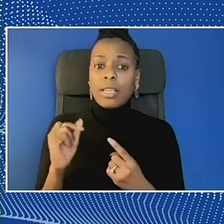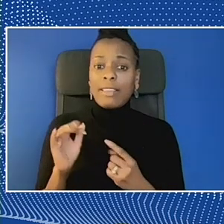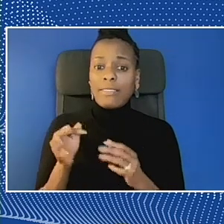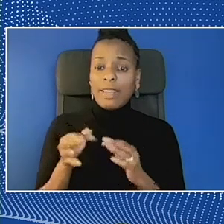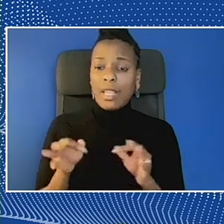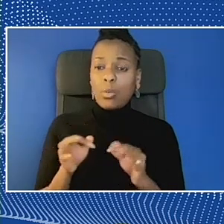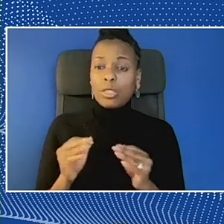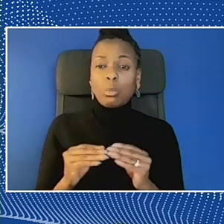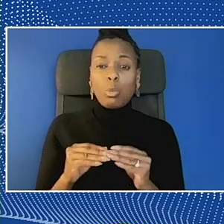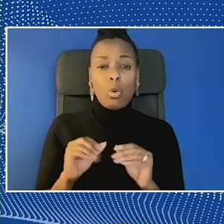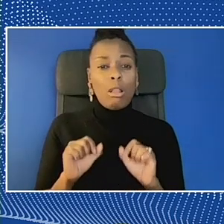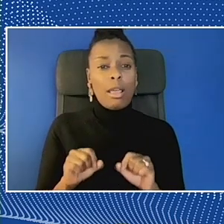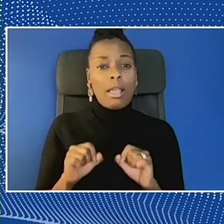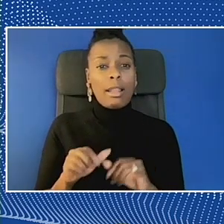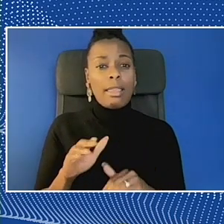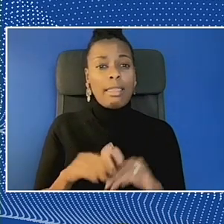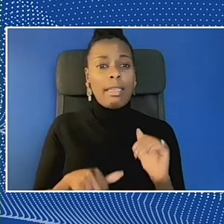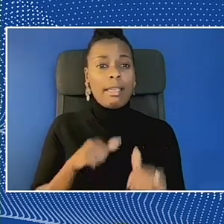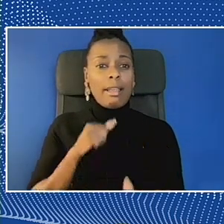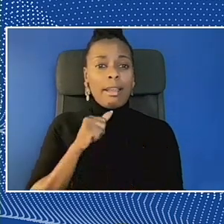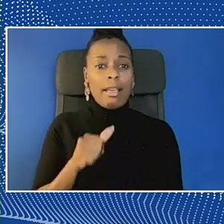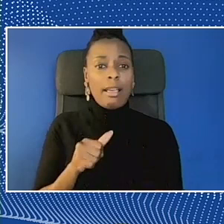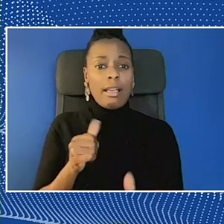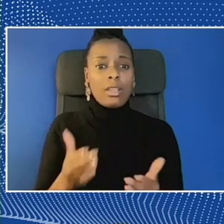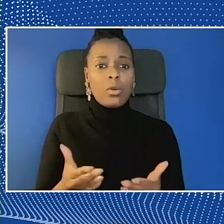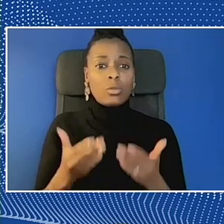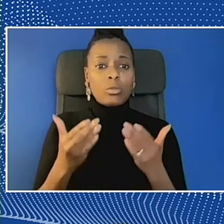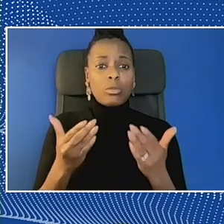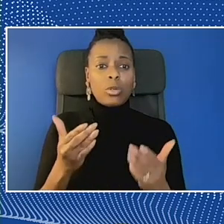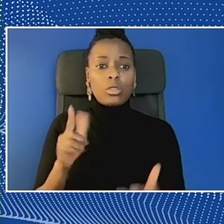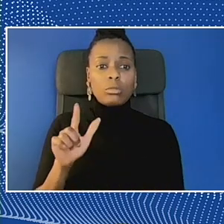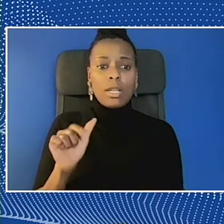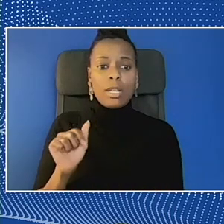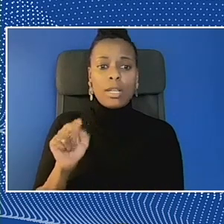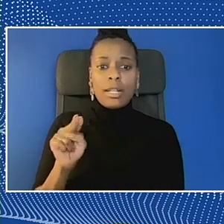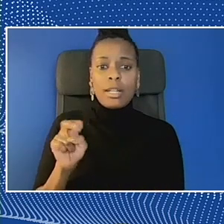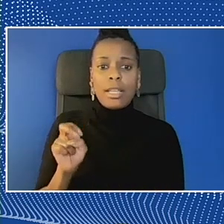which I think was proposed both by Lane and separately by me and maybe others